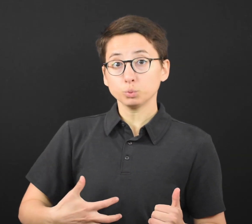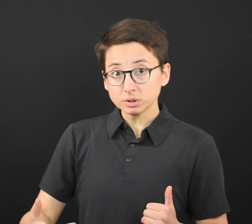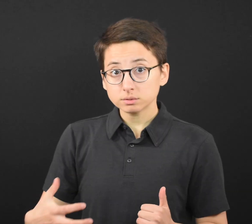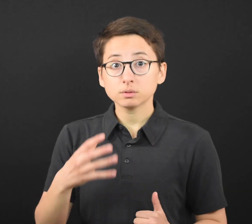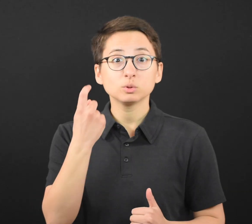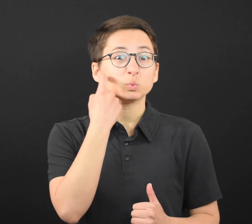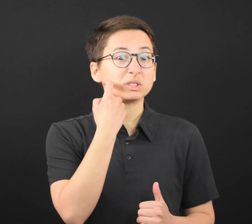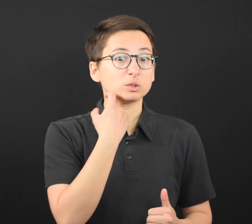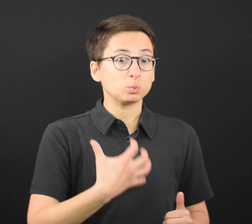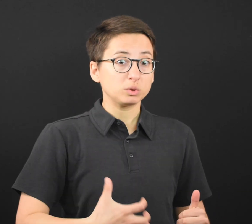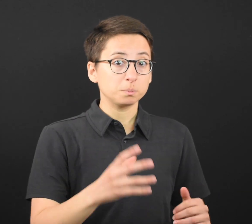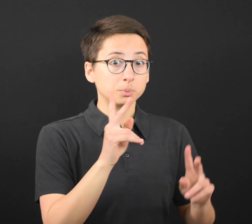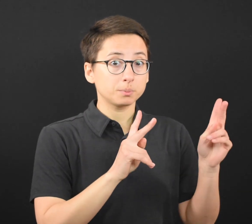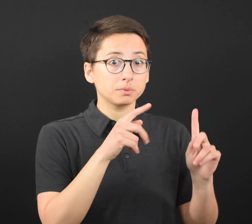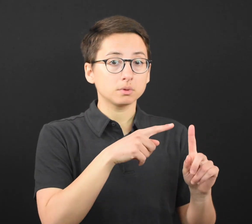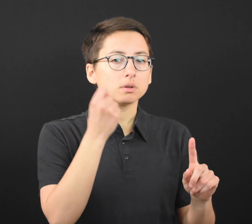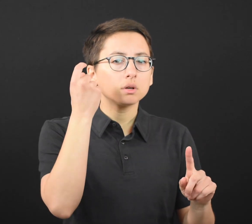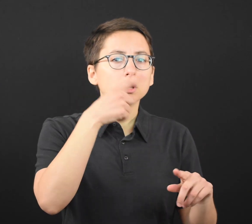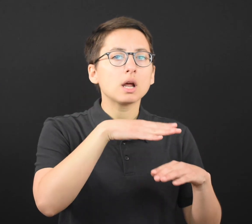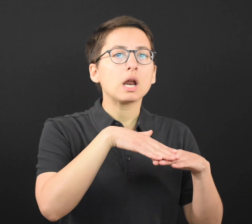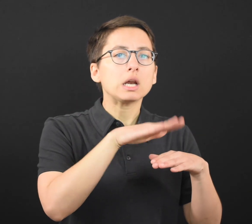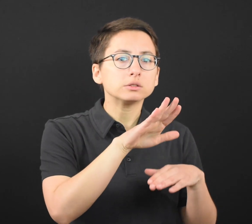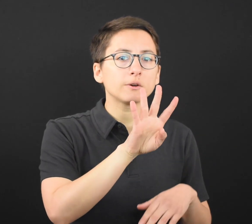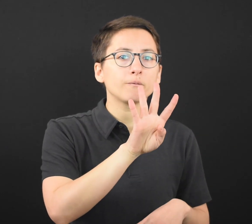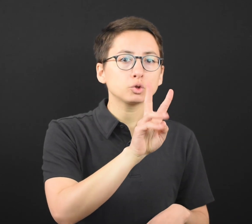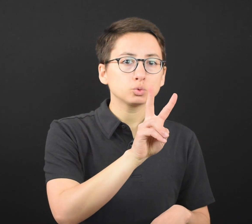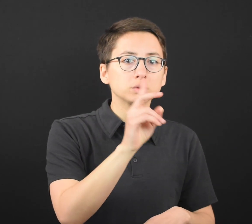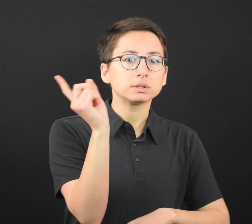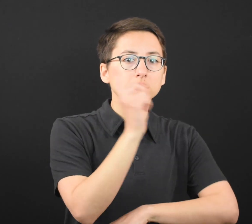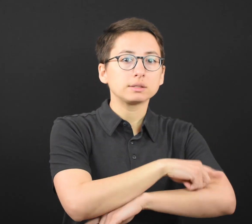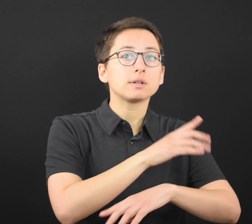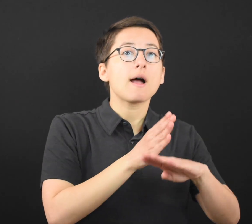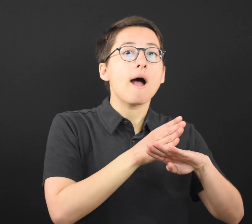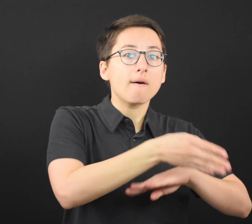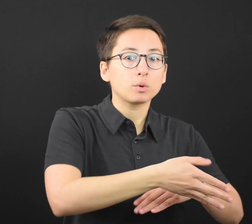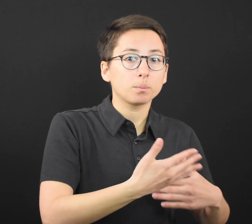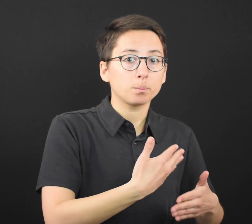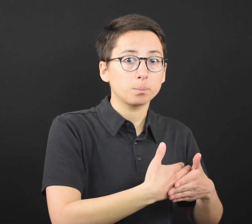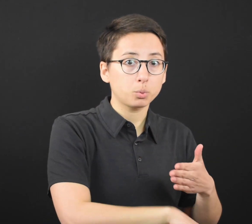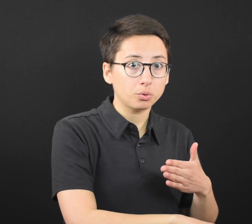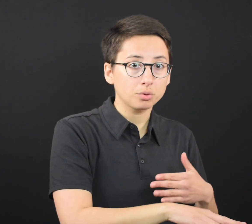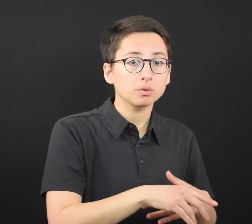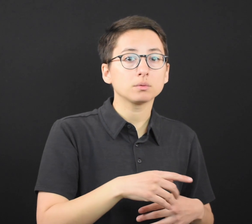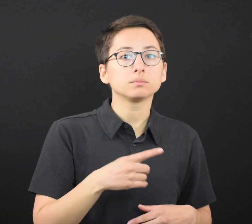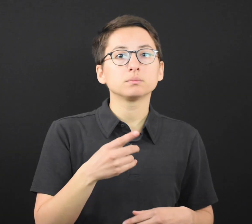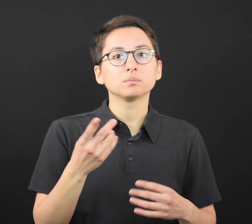Pregnant and recently pregnant people (for at least 42 days following end of pregnancy)